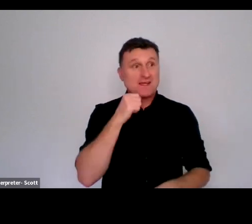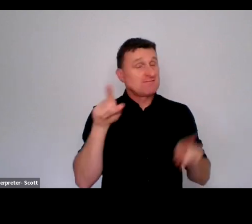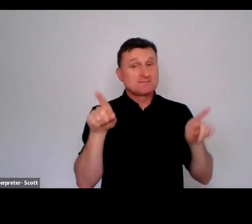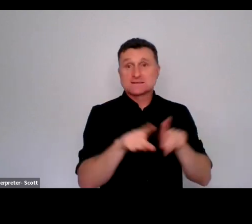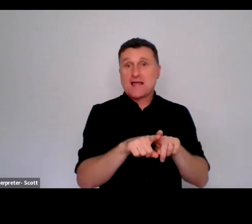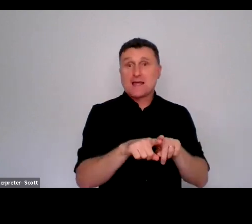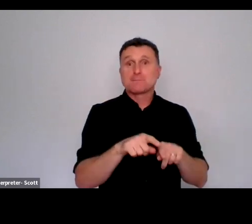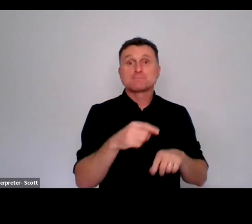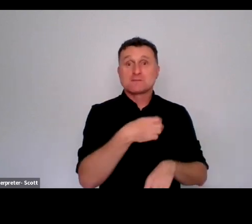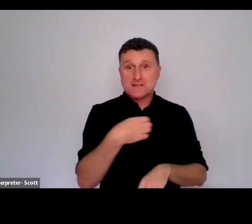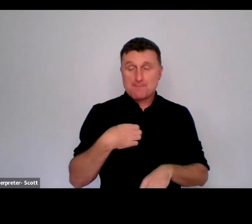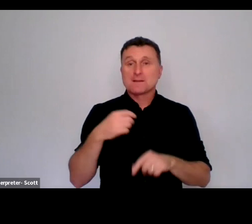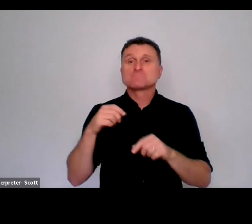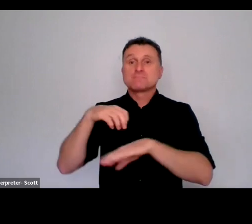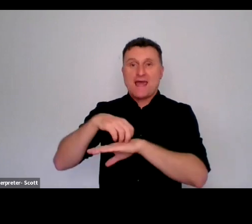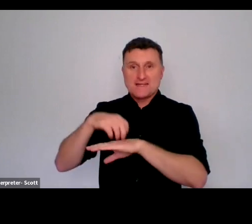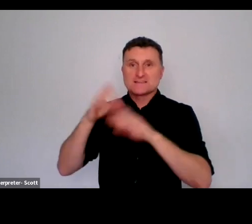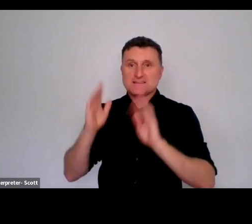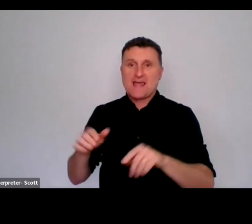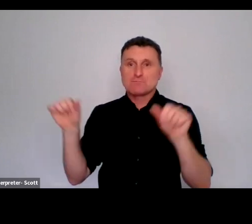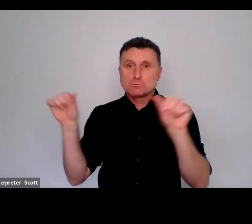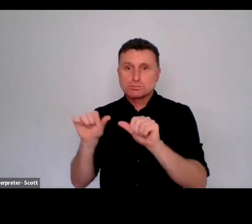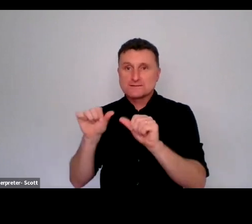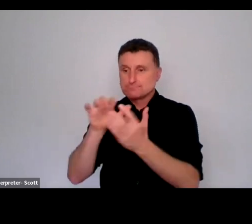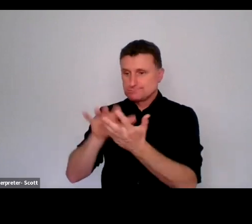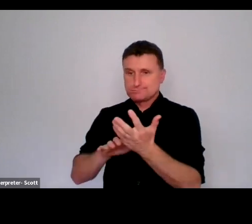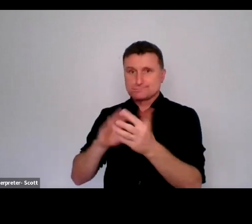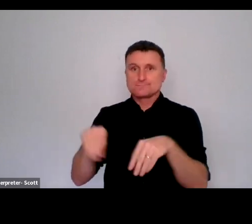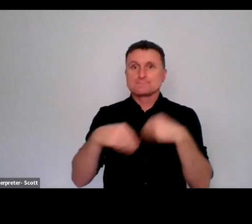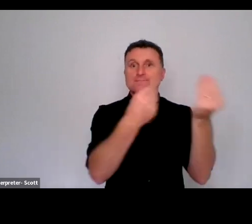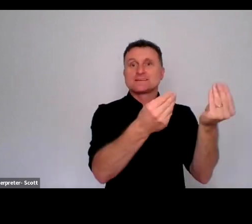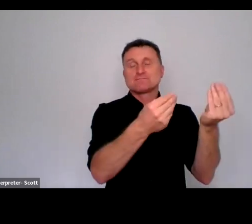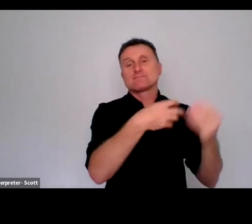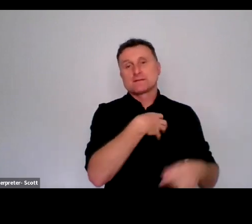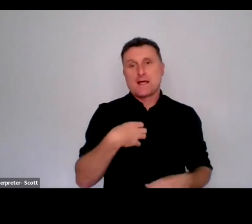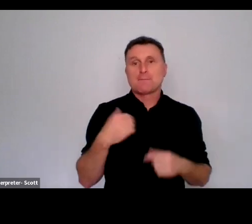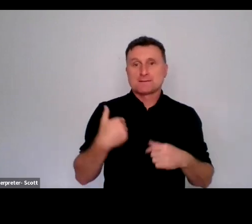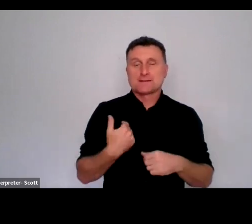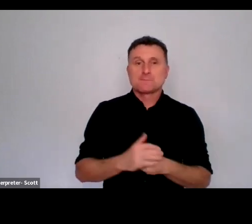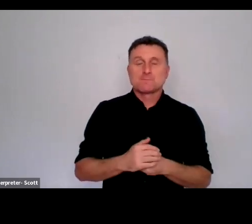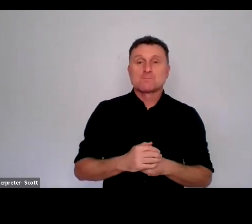and we all have to be thinking very carefully about the big strategic priorities